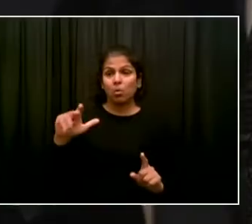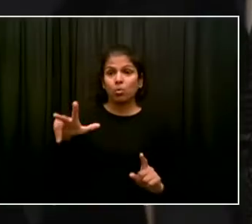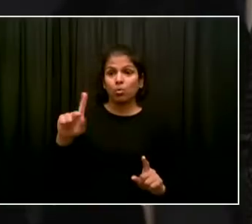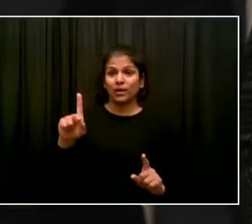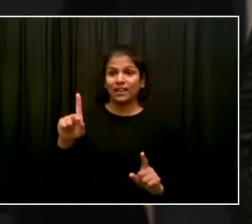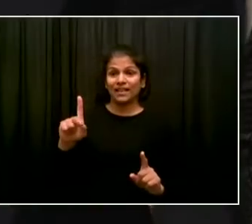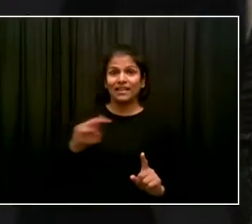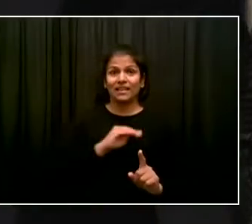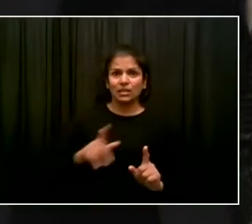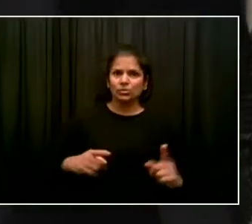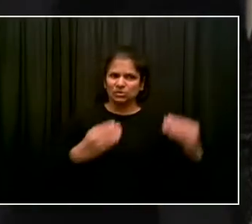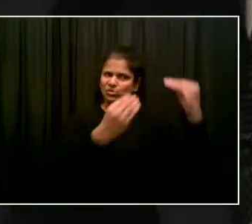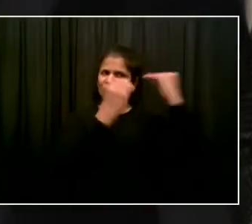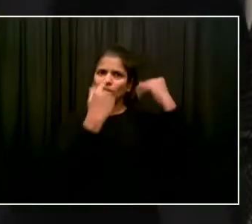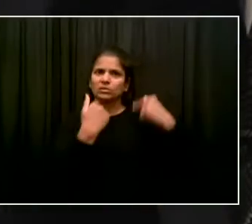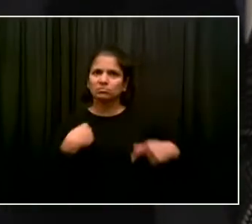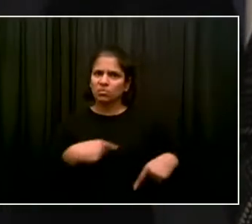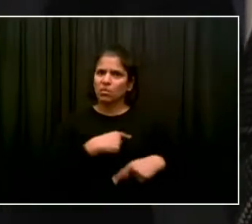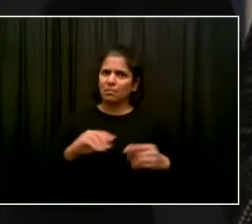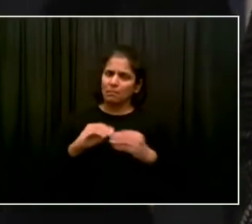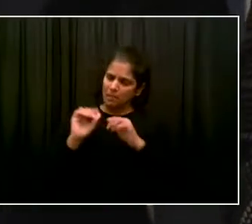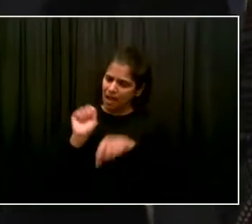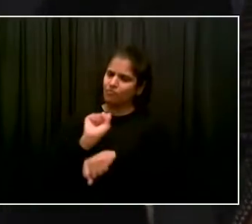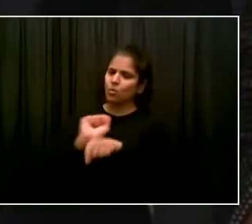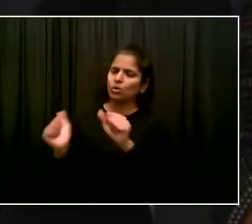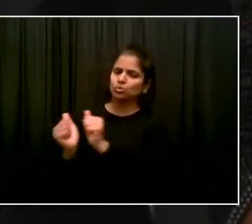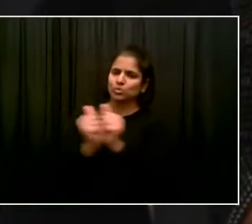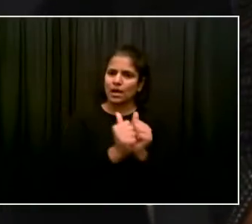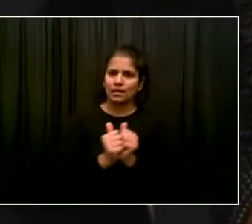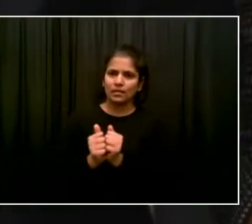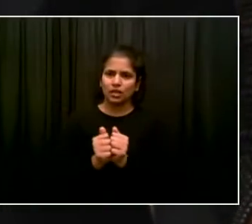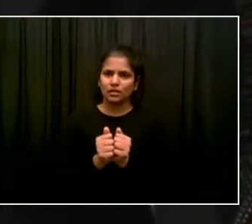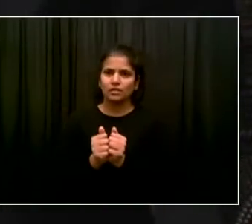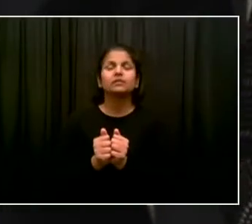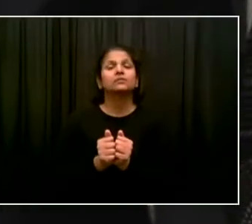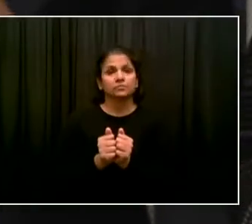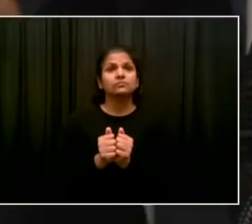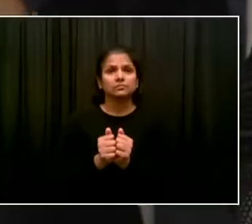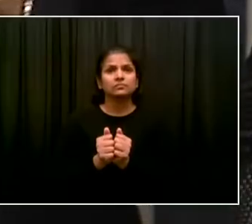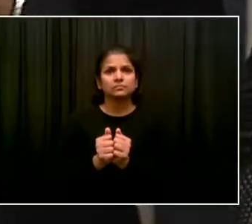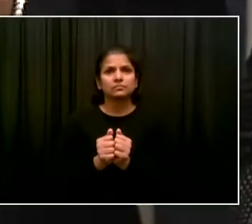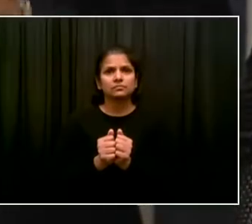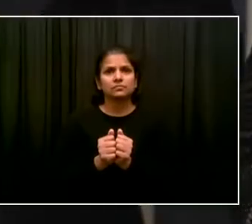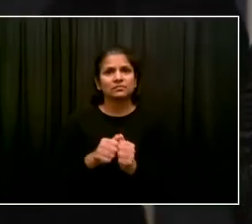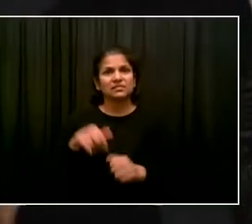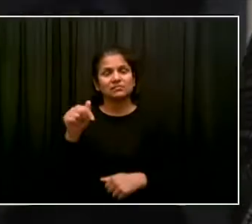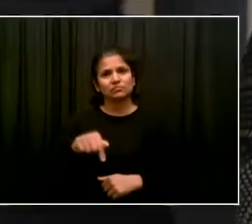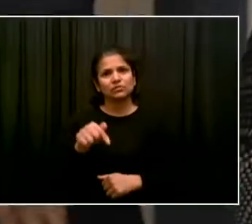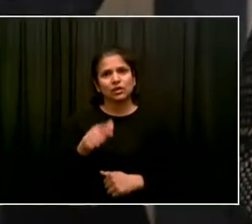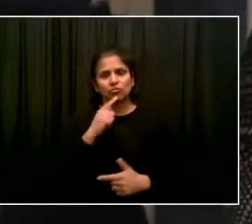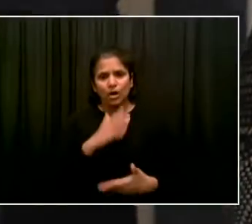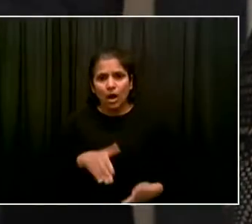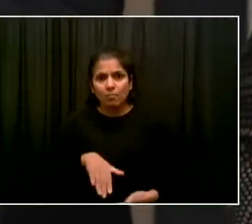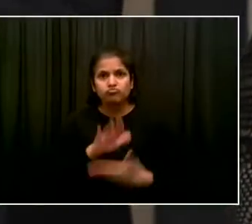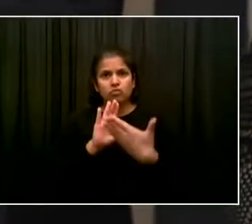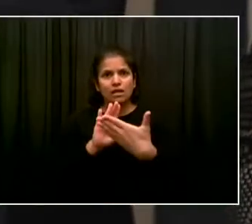MARTIN LUTR HE KING TAUGHT US. SO WHAT IS A